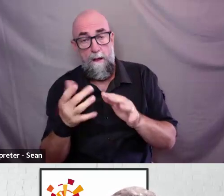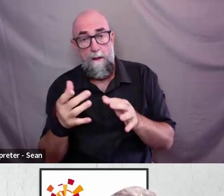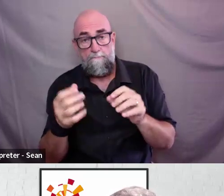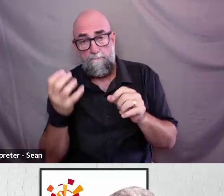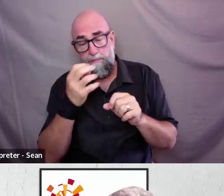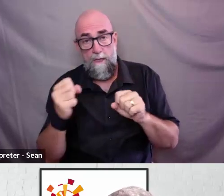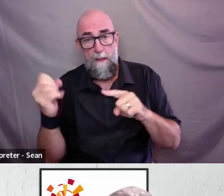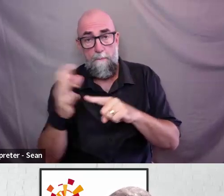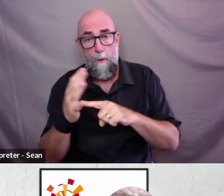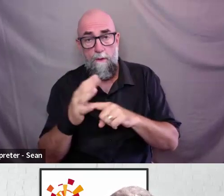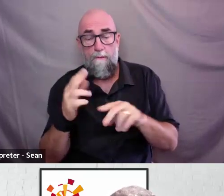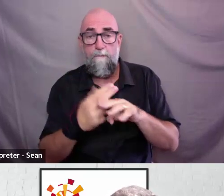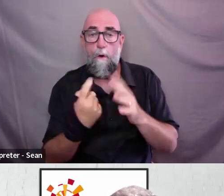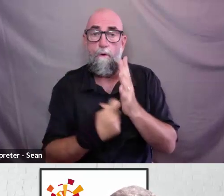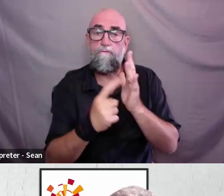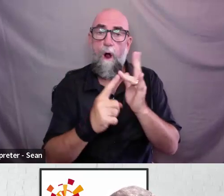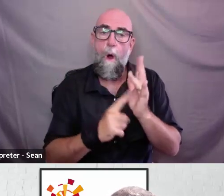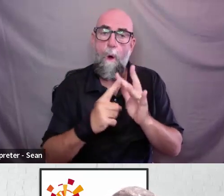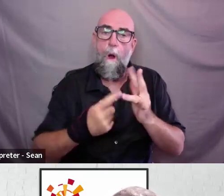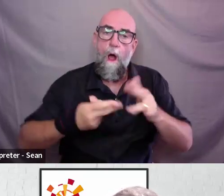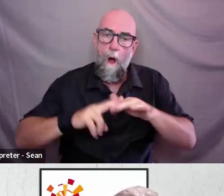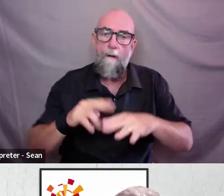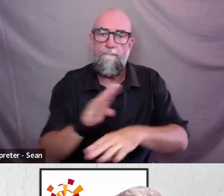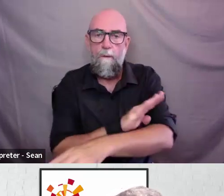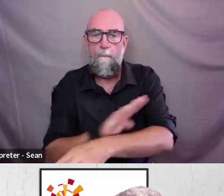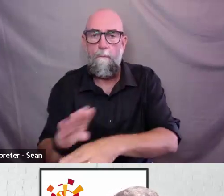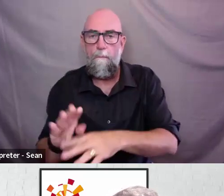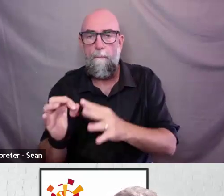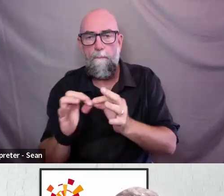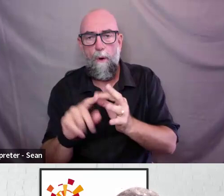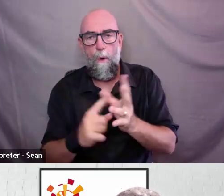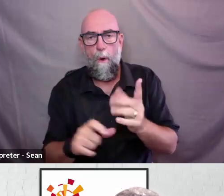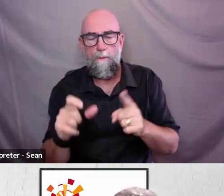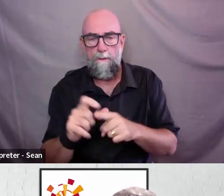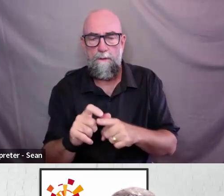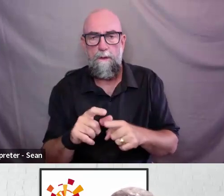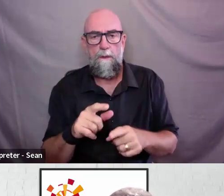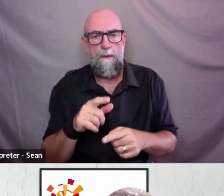sustainability? What kind of leadership do we want to see from our